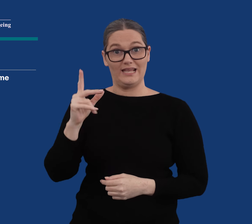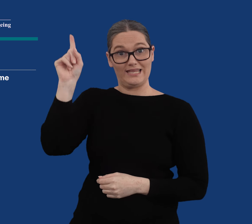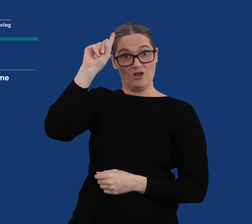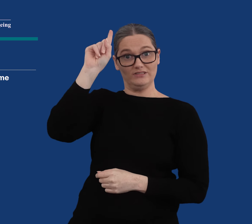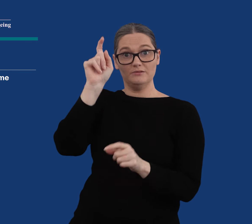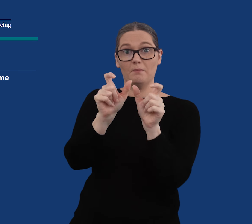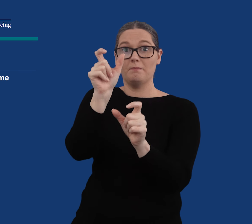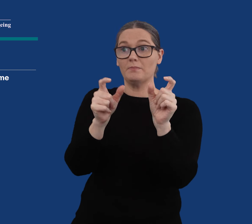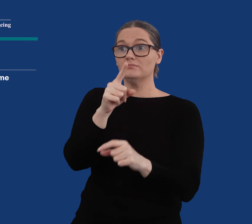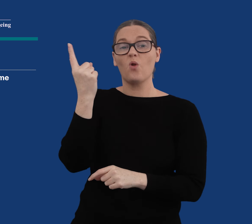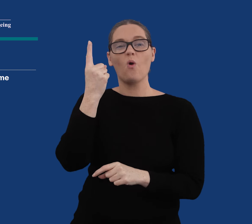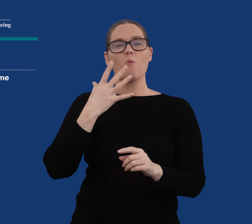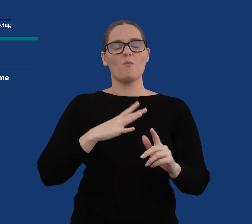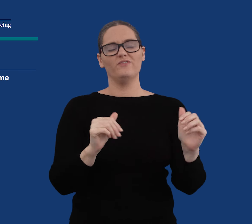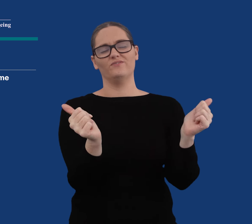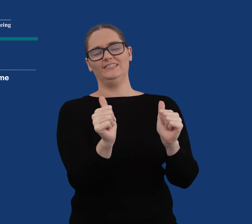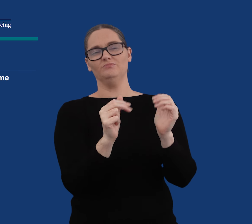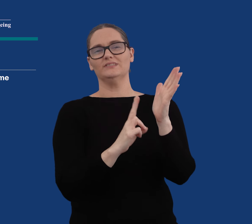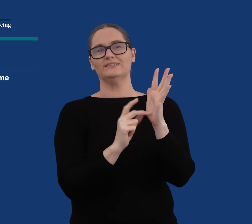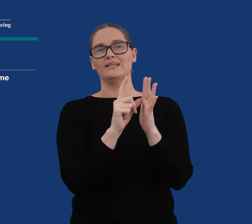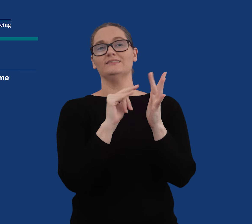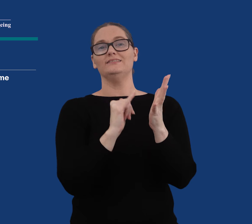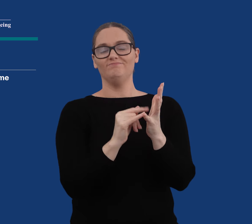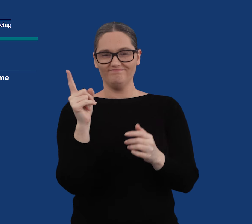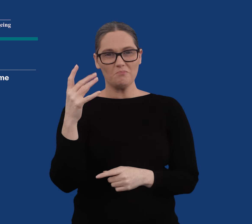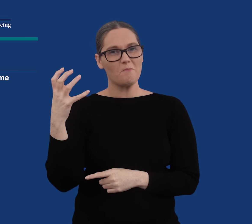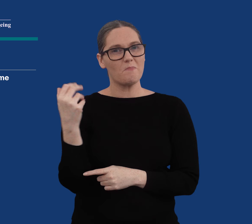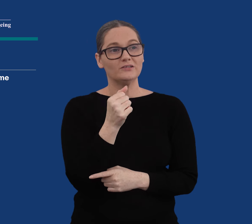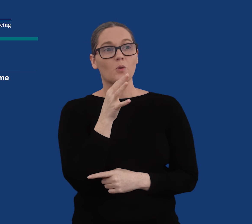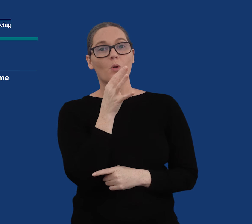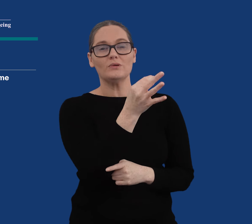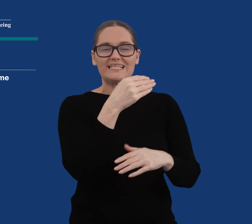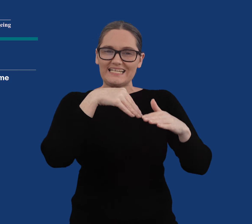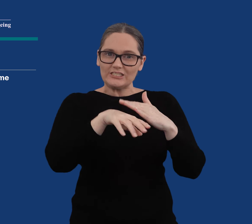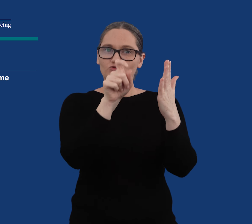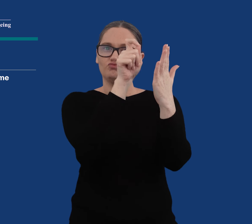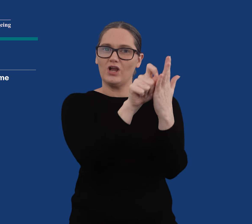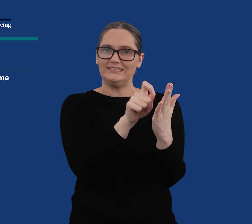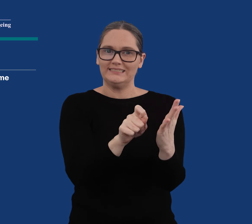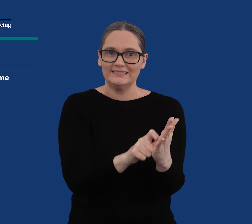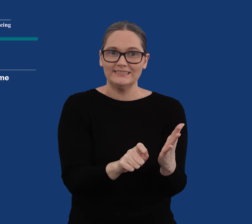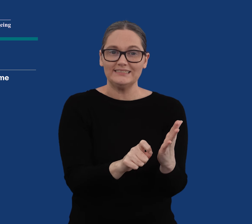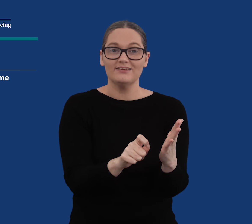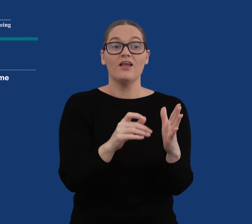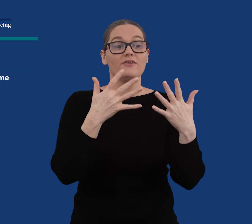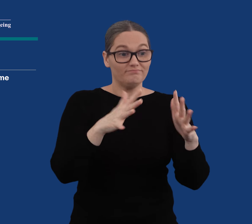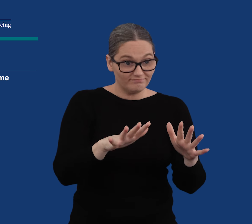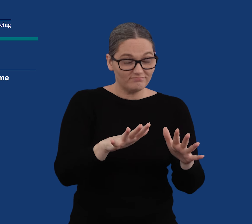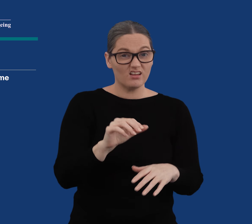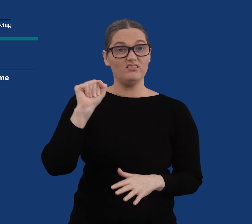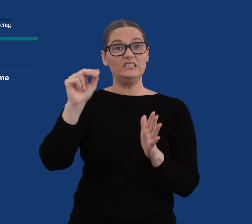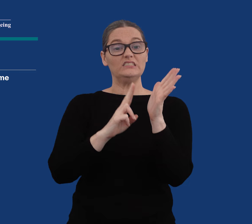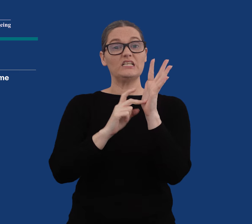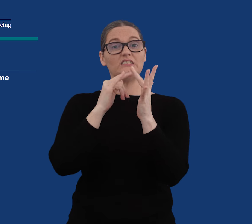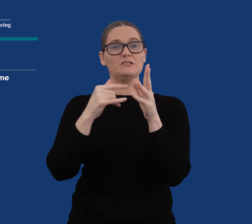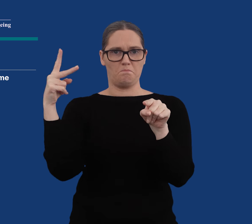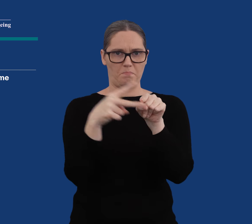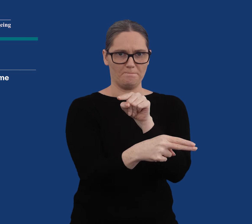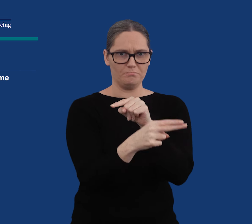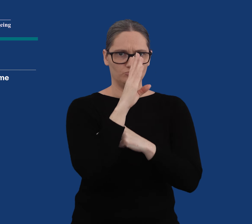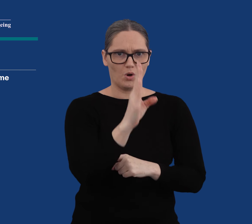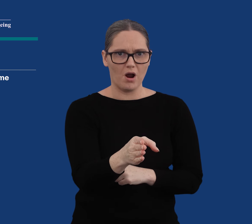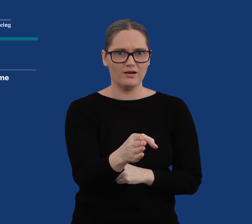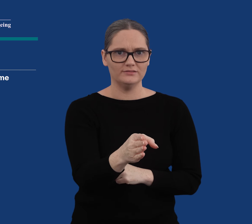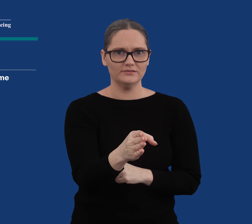Currently, an NDIS participant who wants to leave the NDIS must request it in writing and it takes effect immediately.